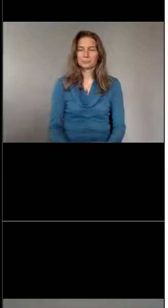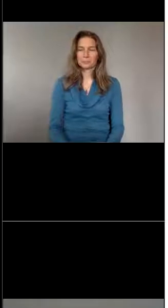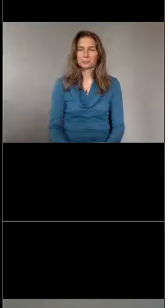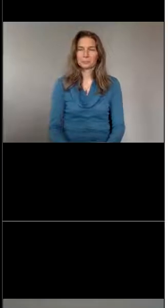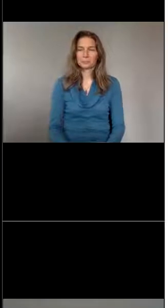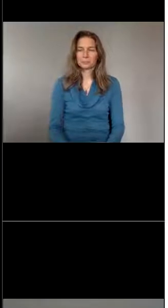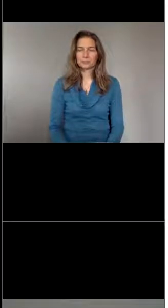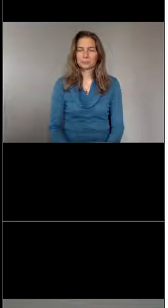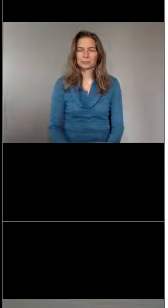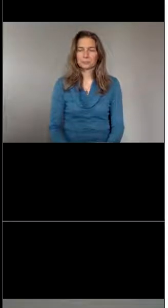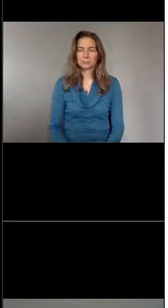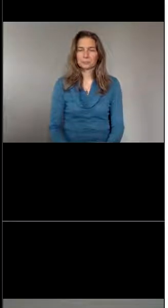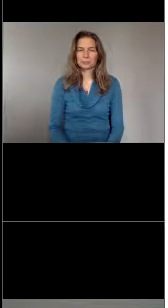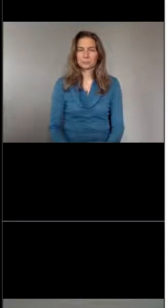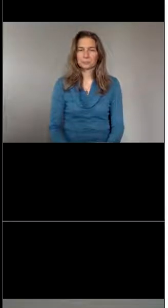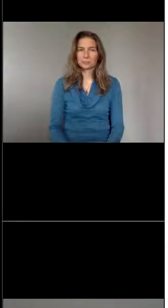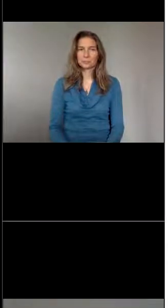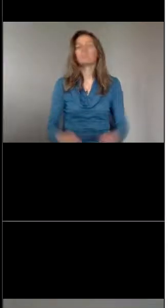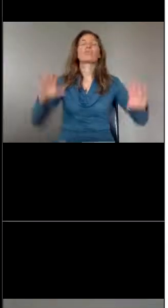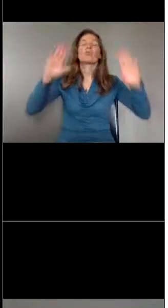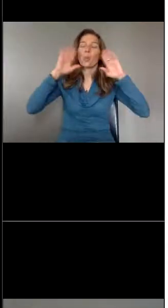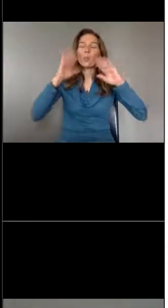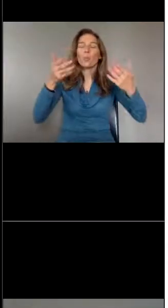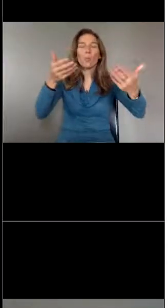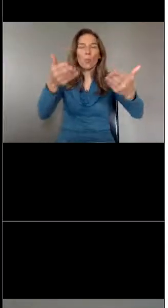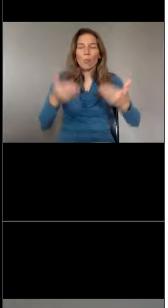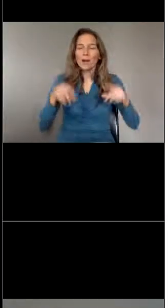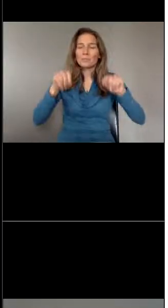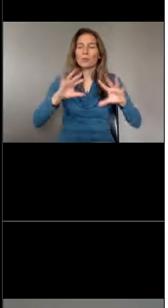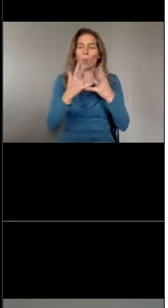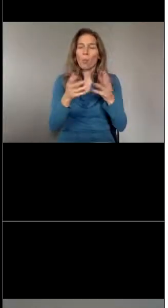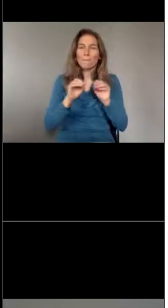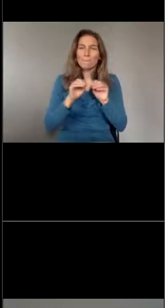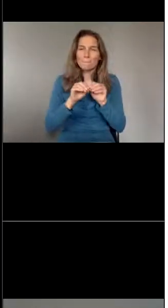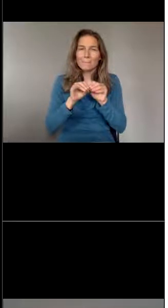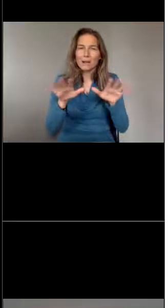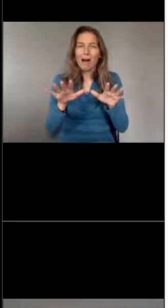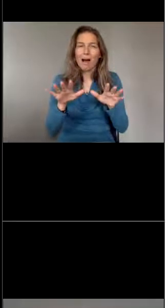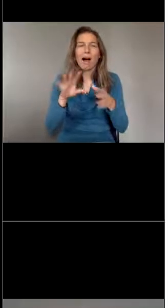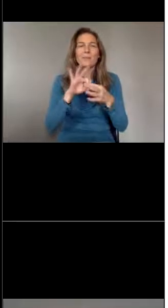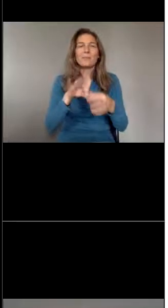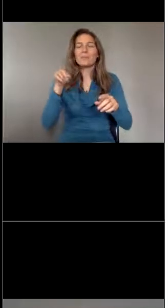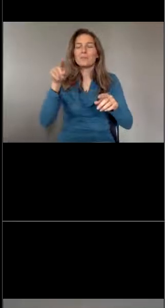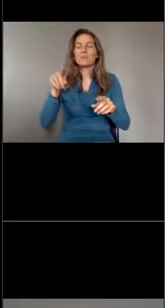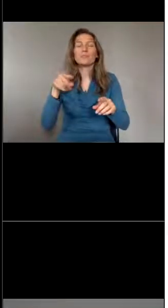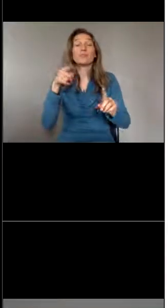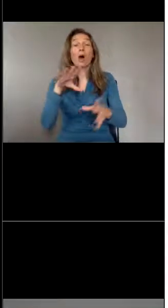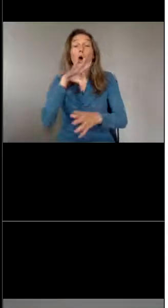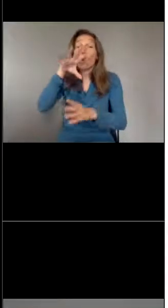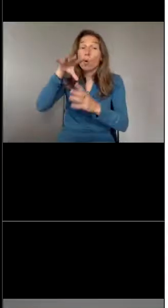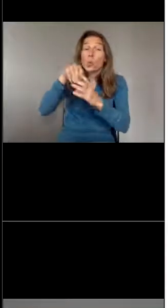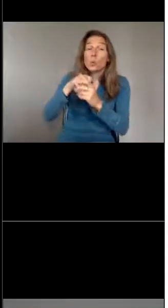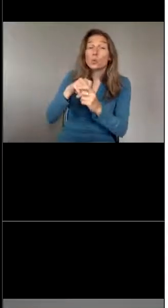Hi, all, and welcome to this webinar on Creating an inclusive social protection system